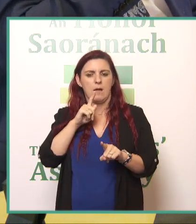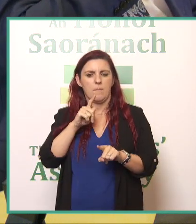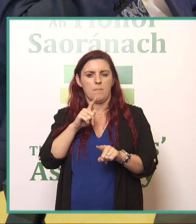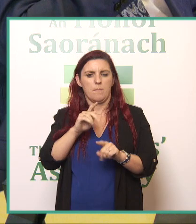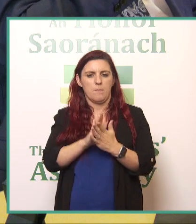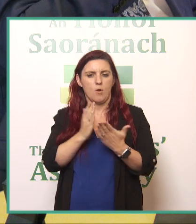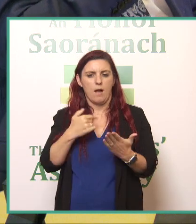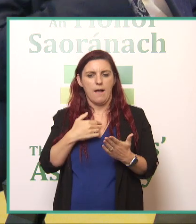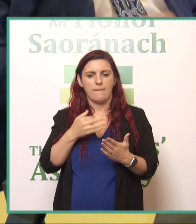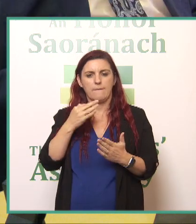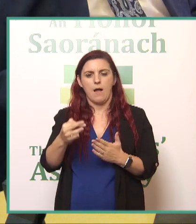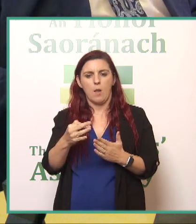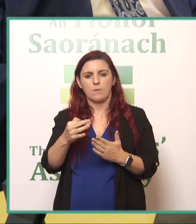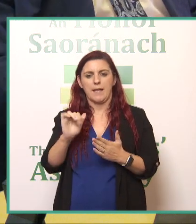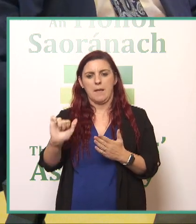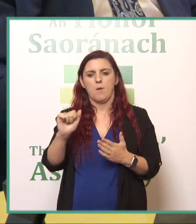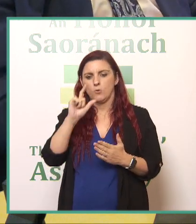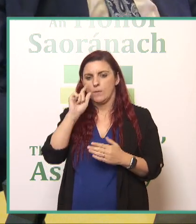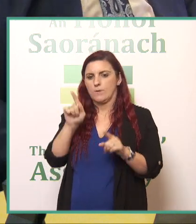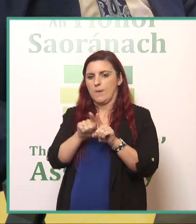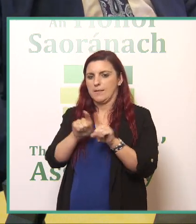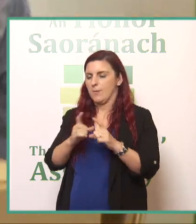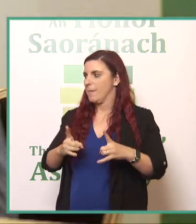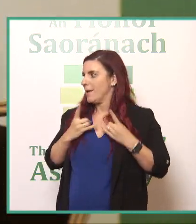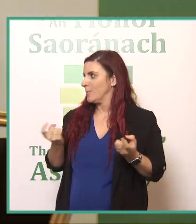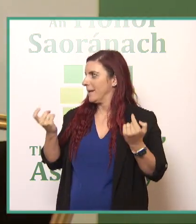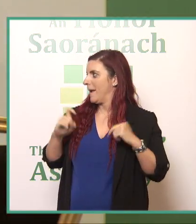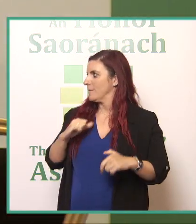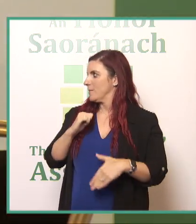follow Owen avidly on Twitter so I'm delighted that he was able to make it up here today just